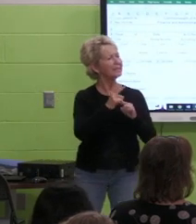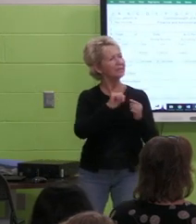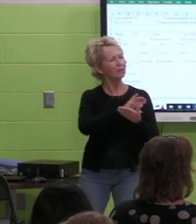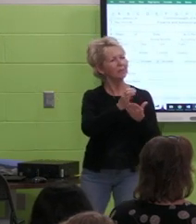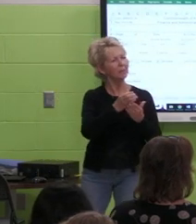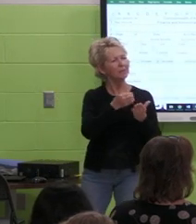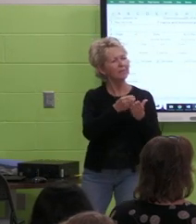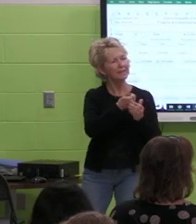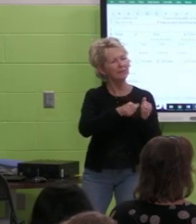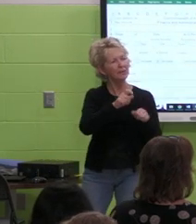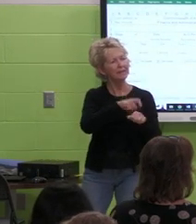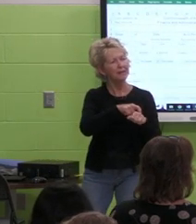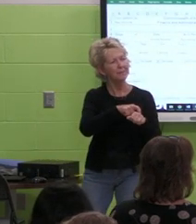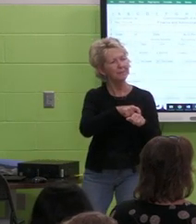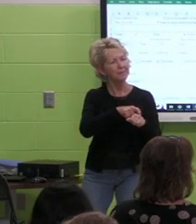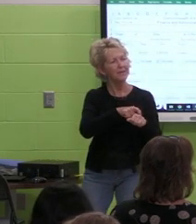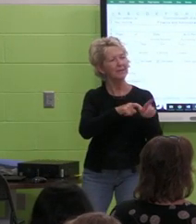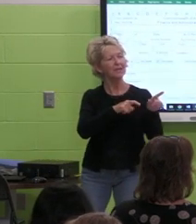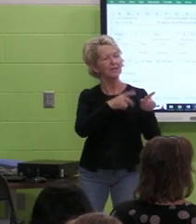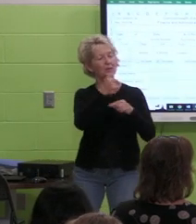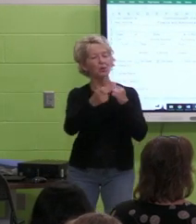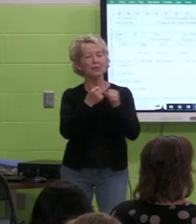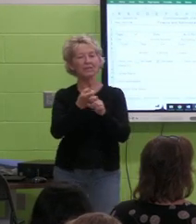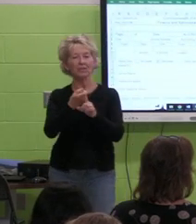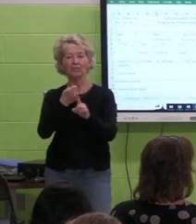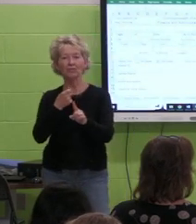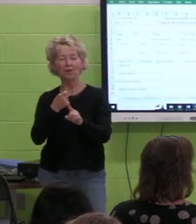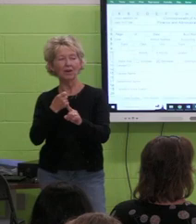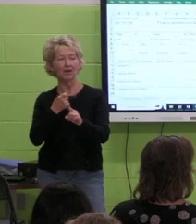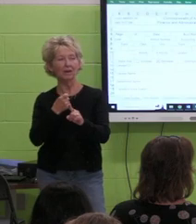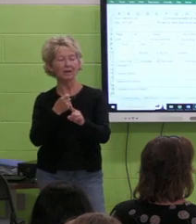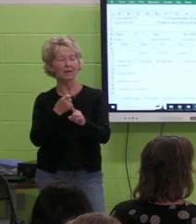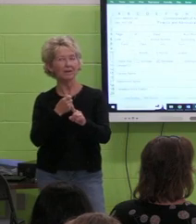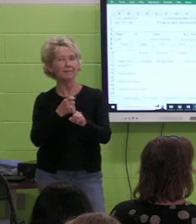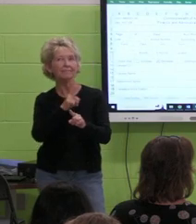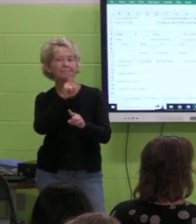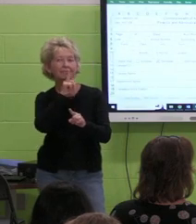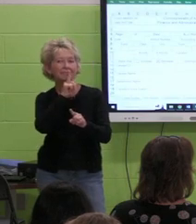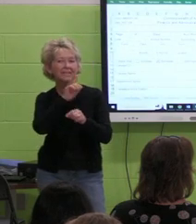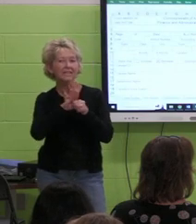every time so one year it would come from these mysterious local funds and then another year it